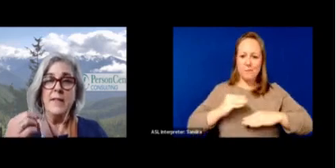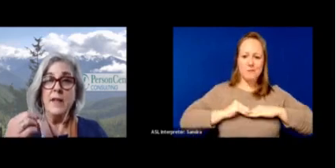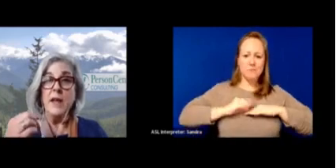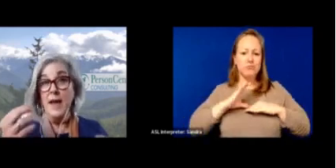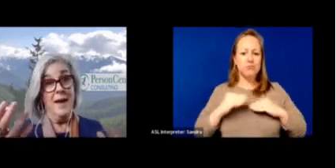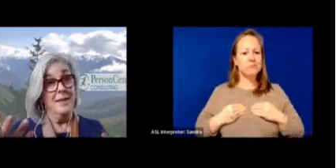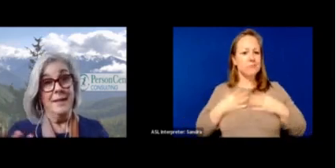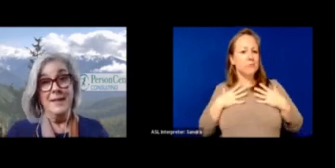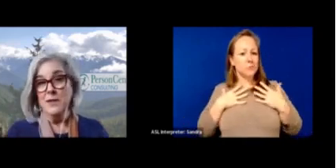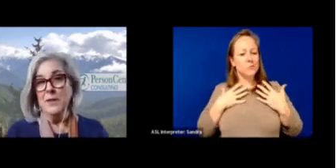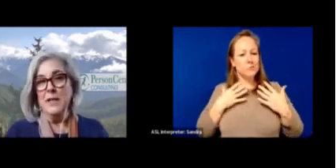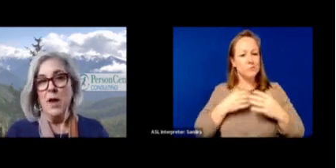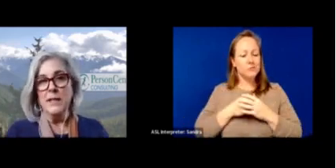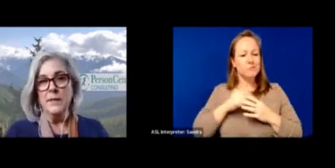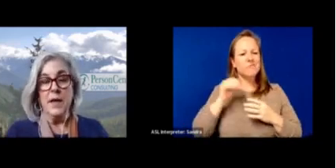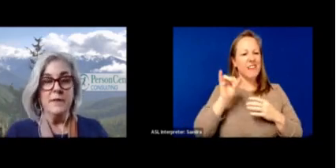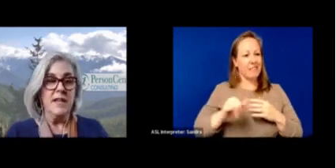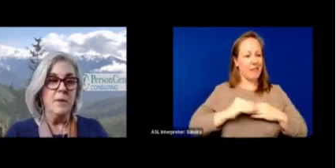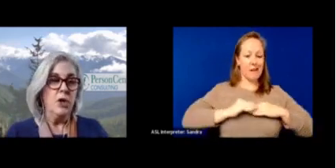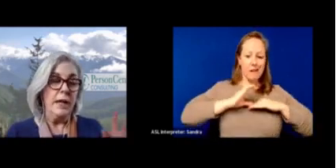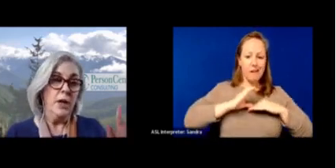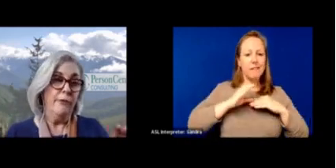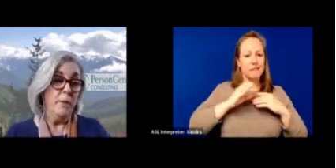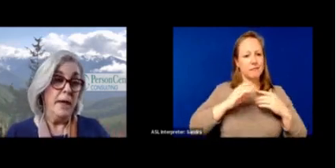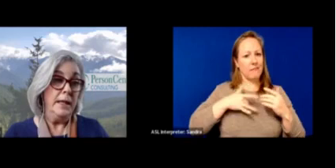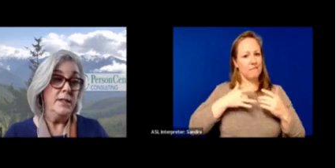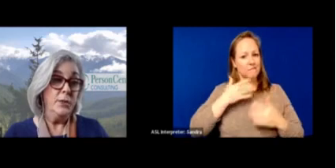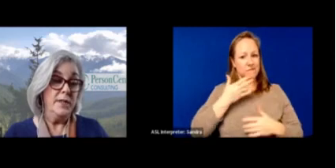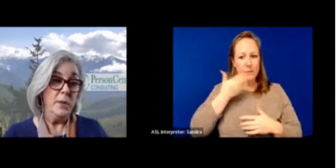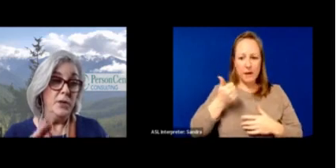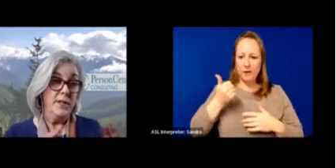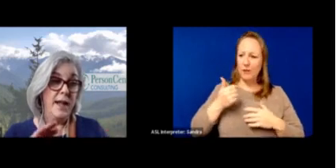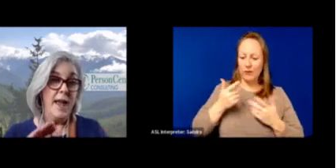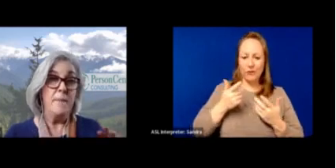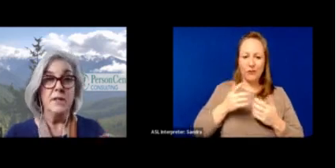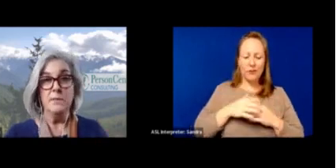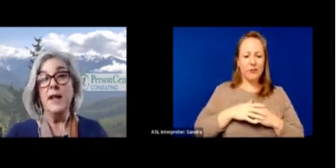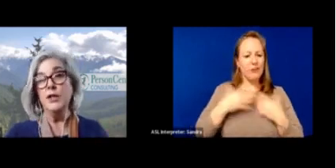their policy, but a statement that's been made by CMS about how important the dignity of